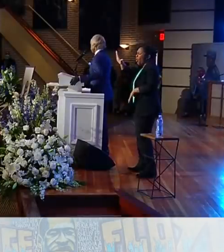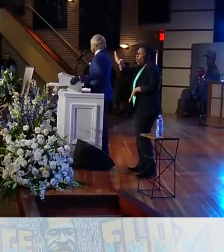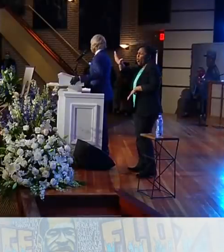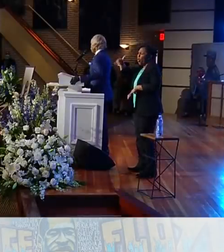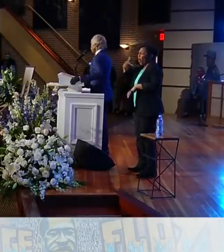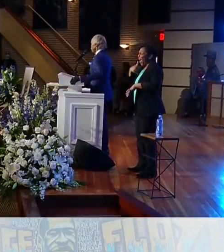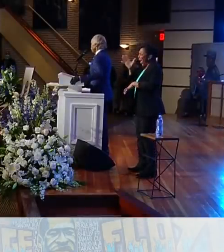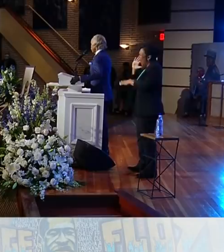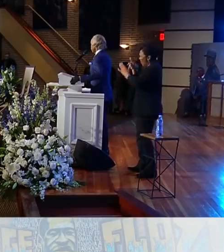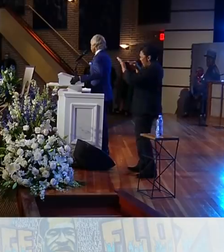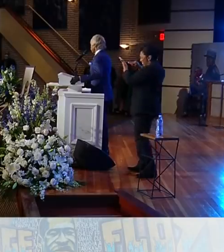DEAL WITH.